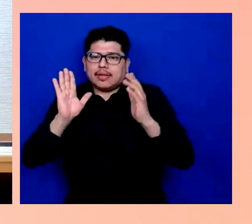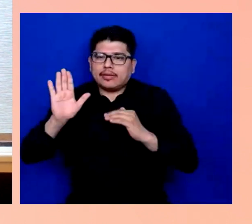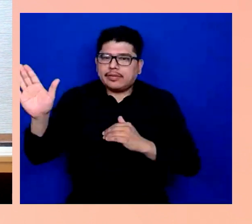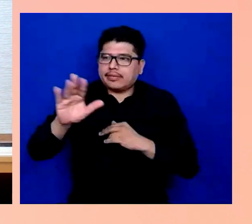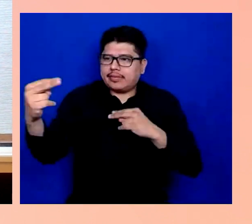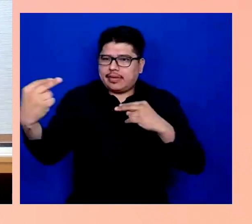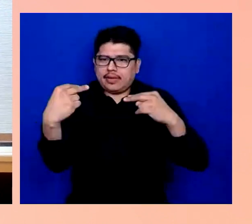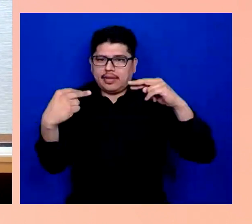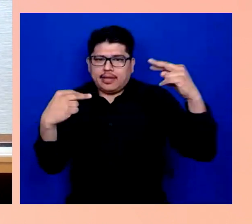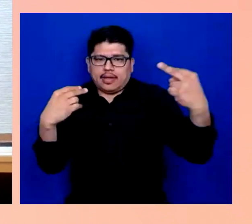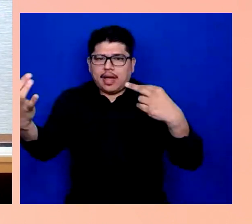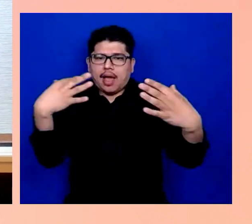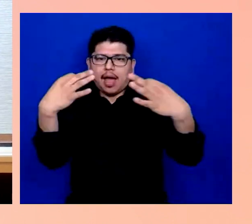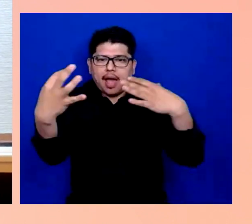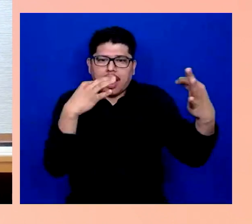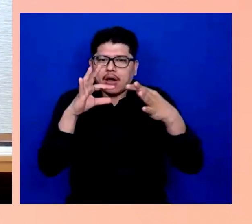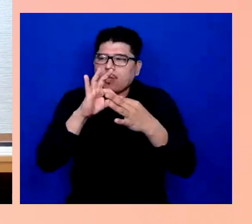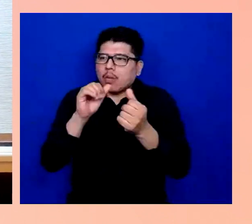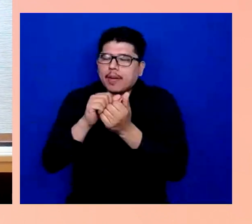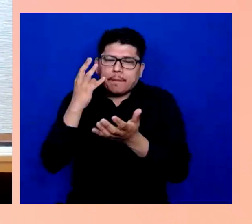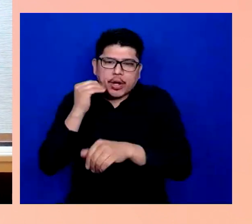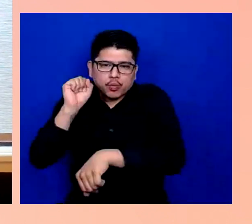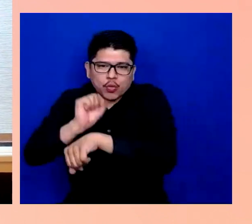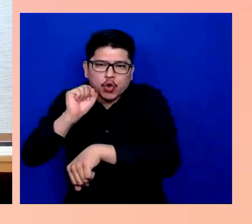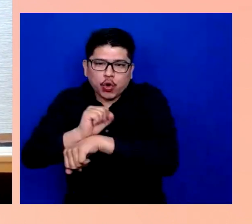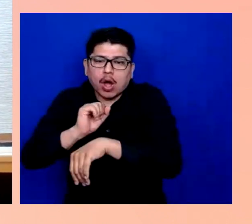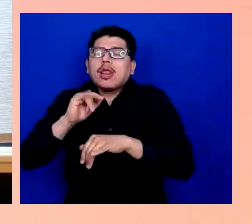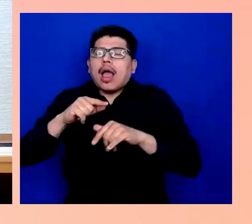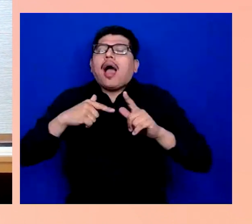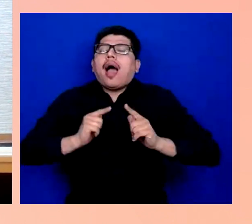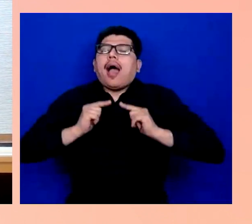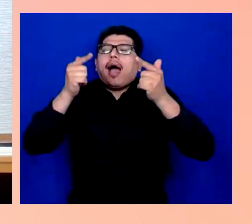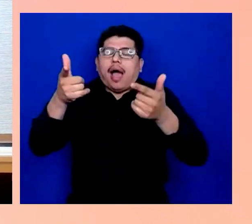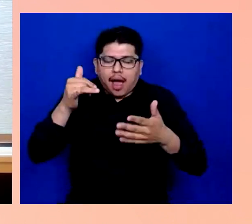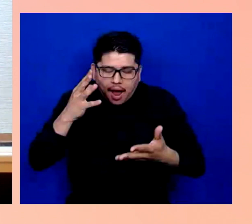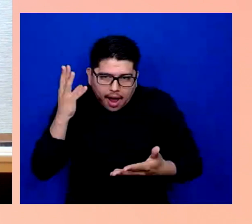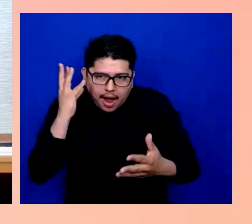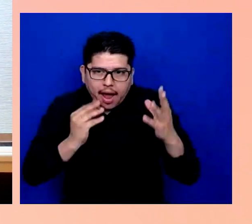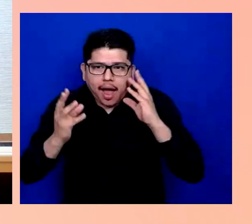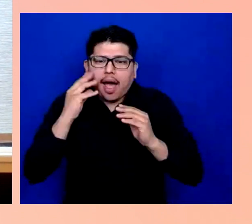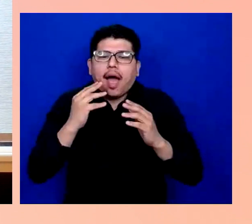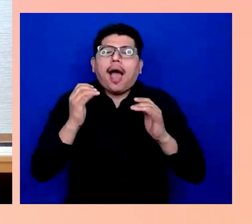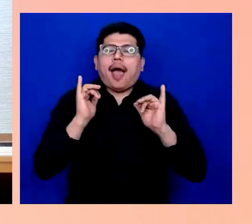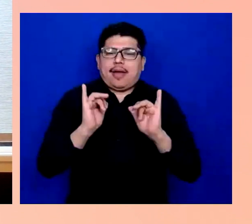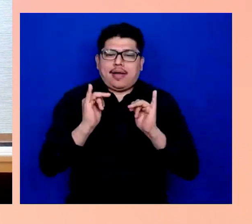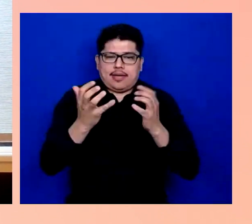them the way they want it to work. It's not an add-on, it's a replacement.